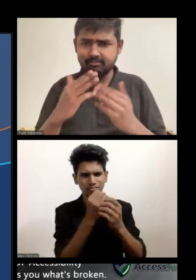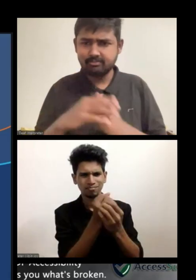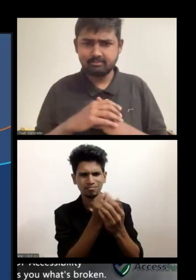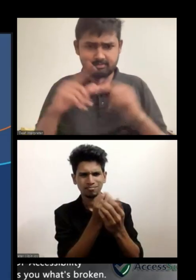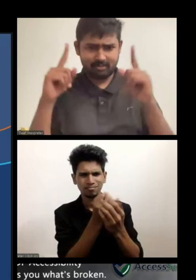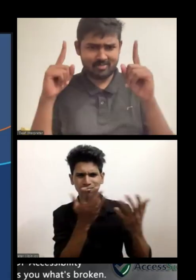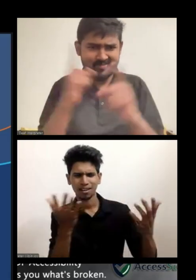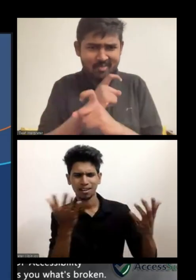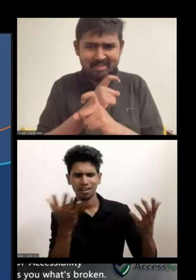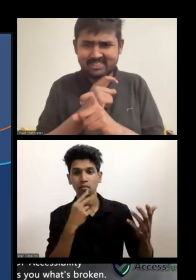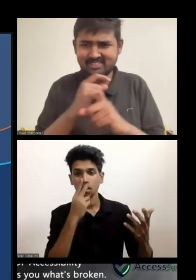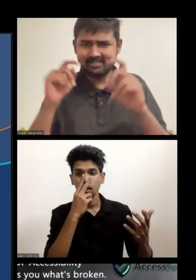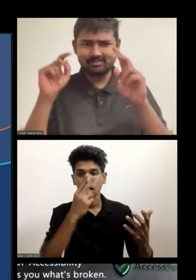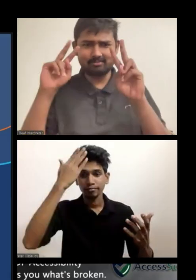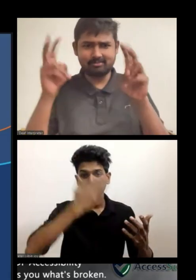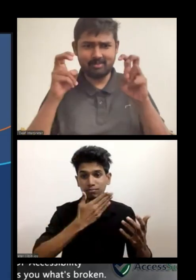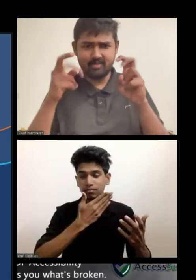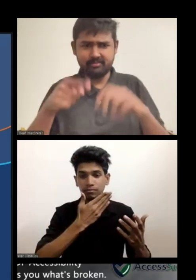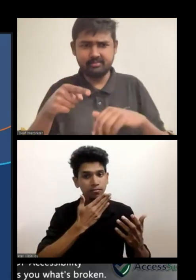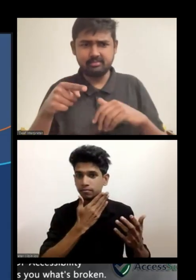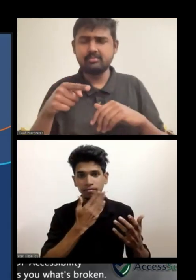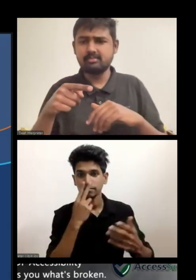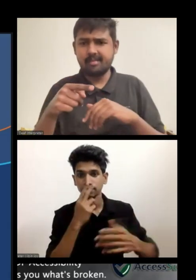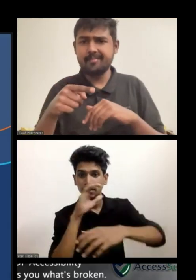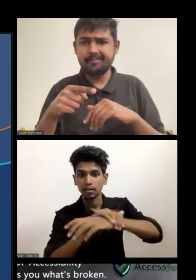day-to-day life. So we often talk about accessibility.